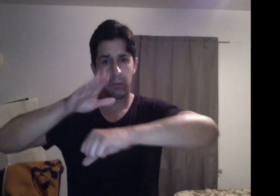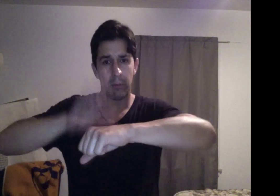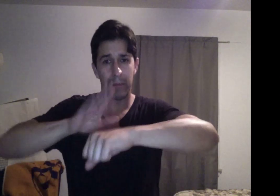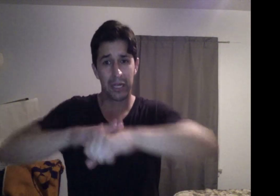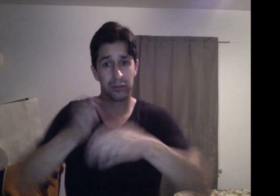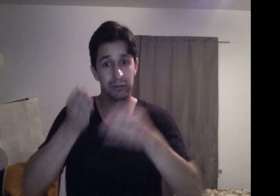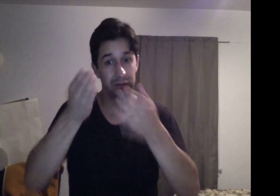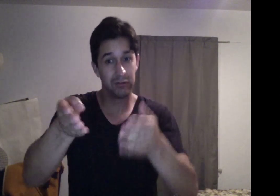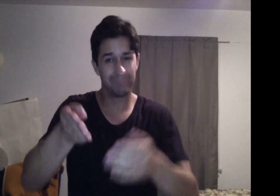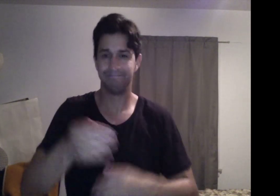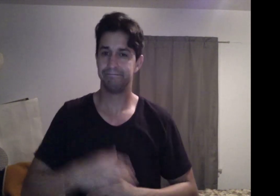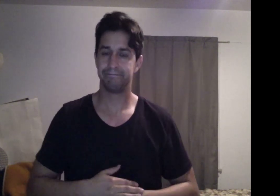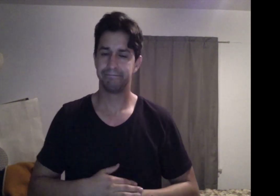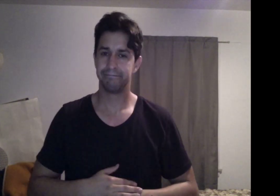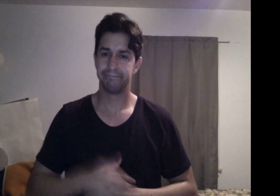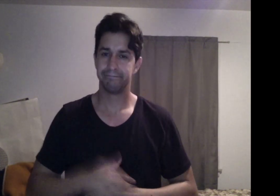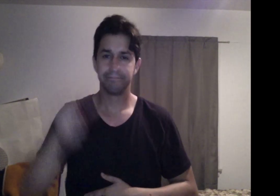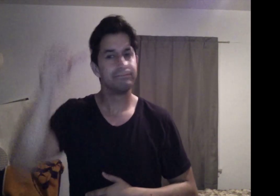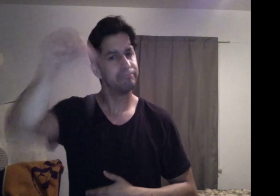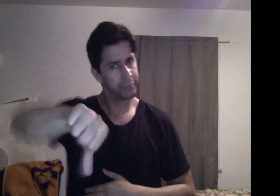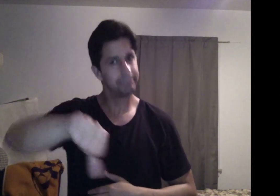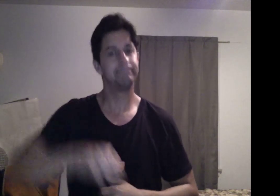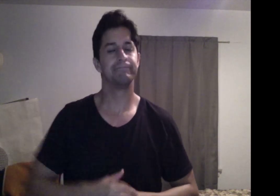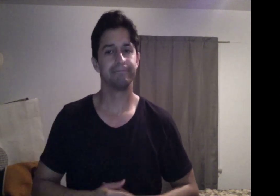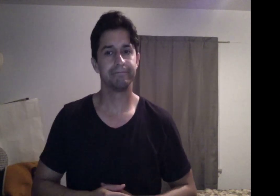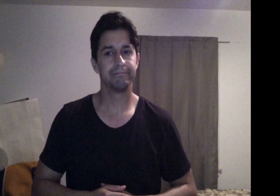Probation should be denied.